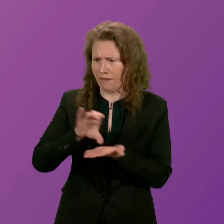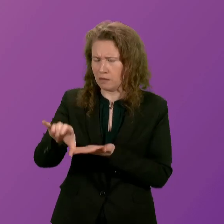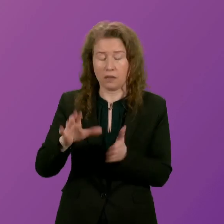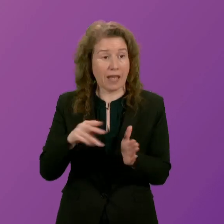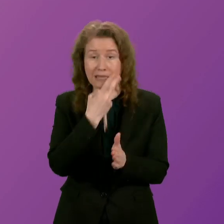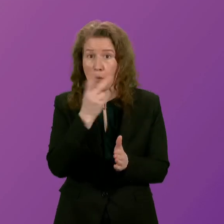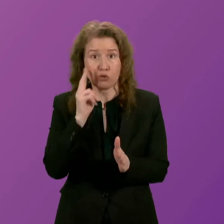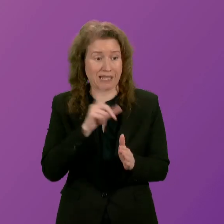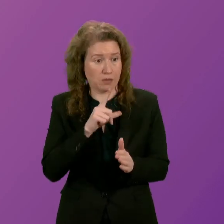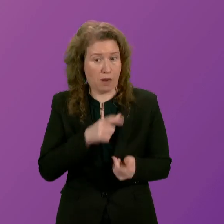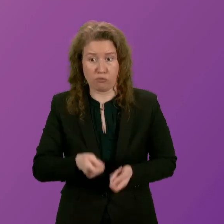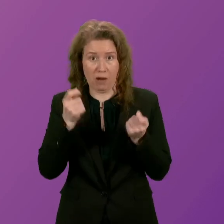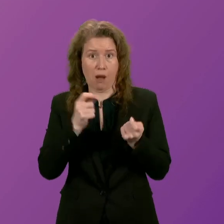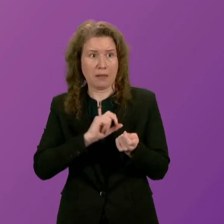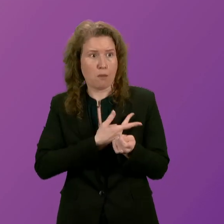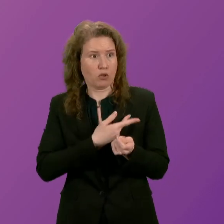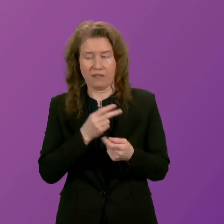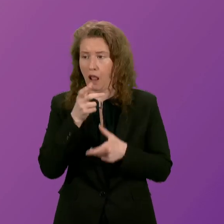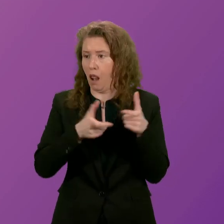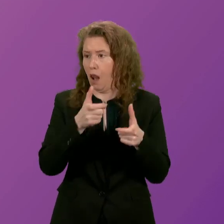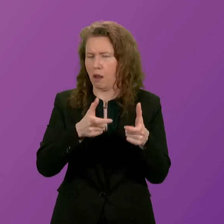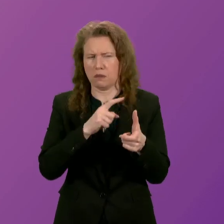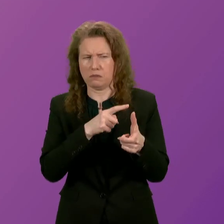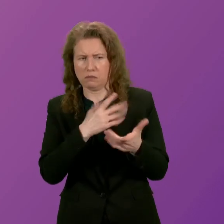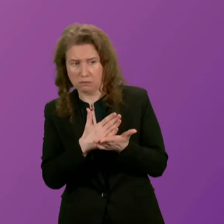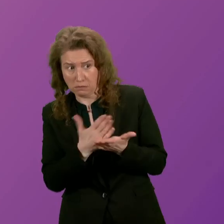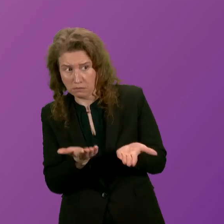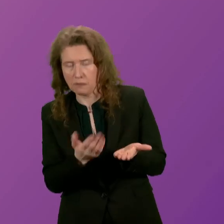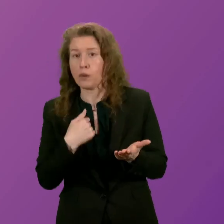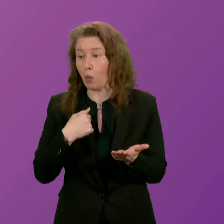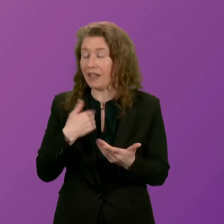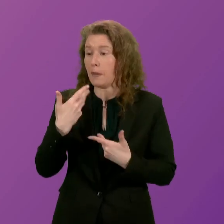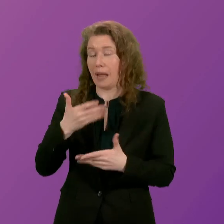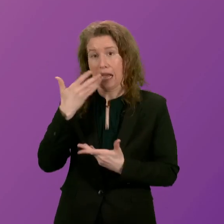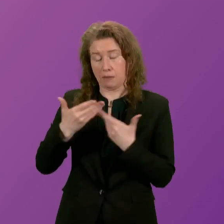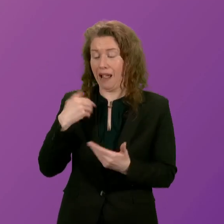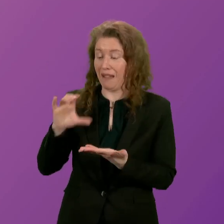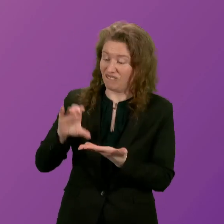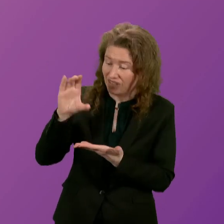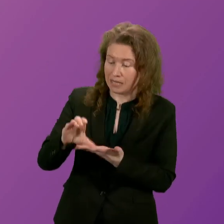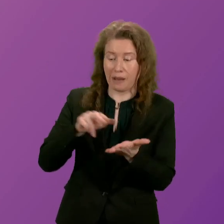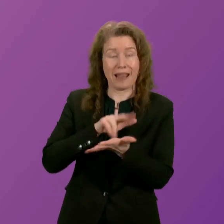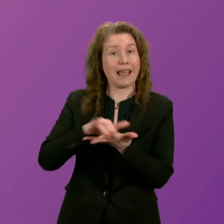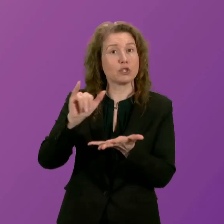am highlighting from the Labour Party. We have set out that our investment in the NHS will be